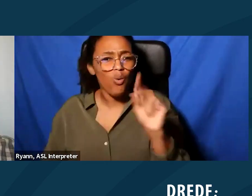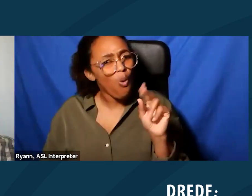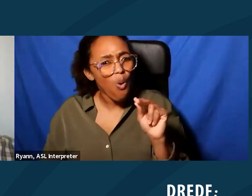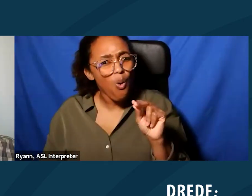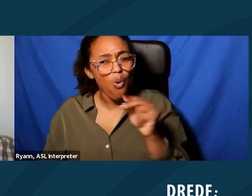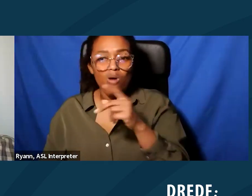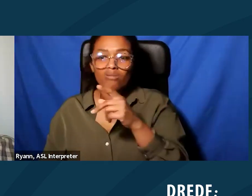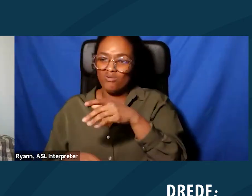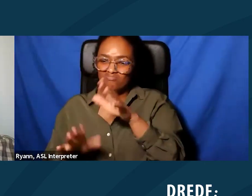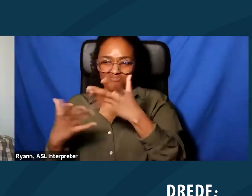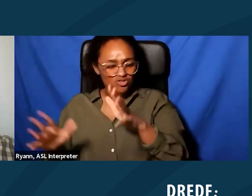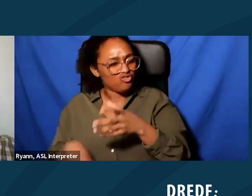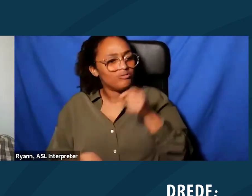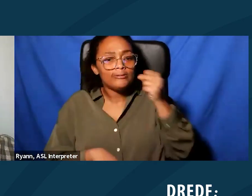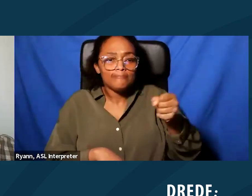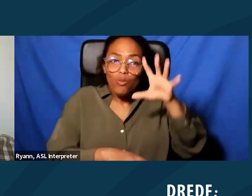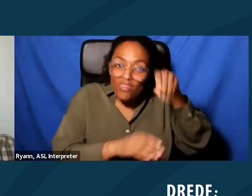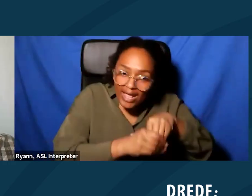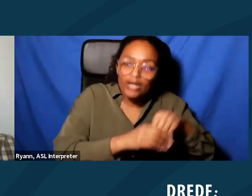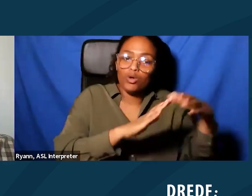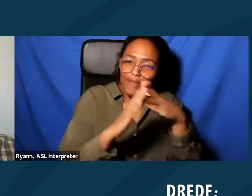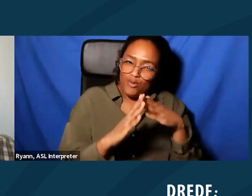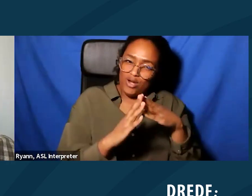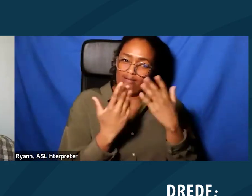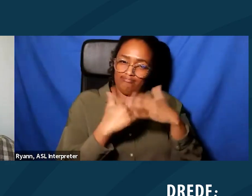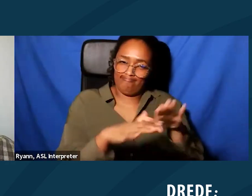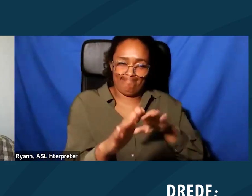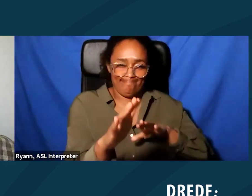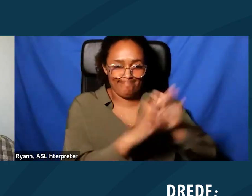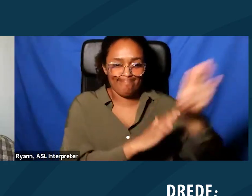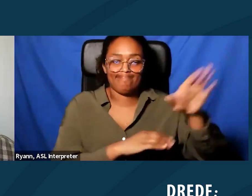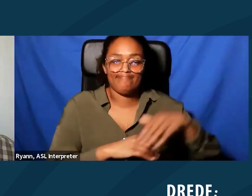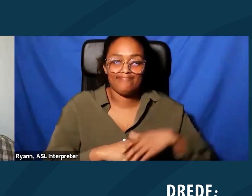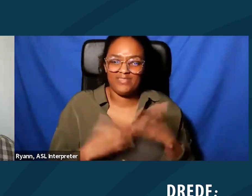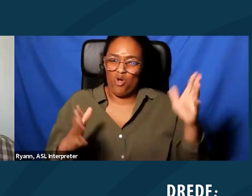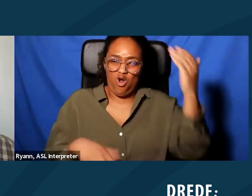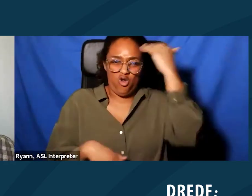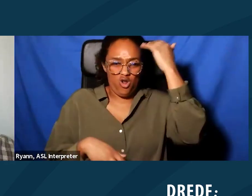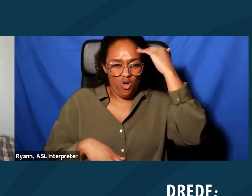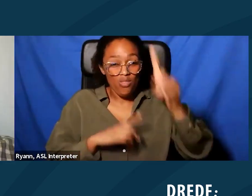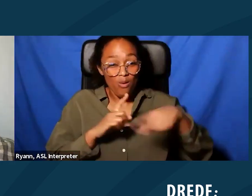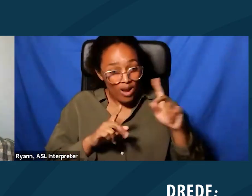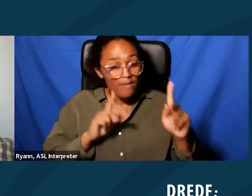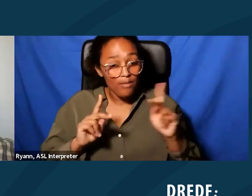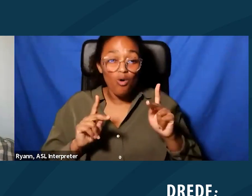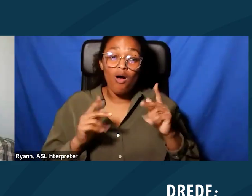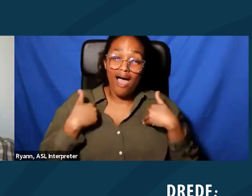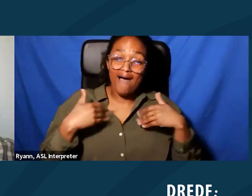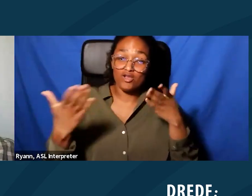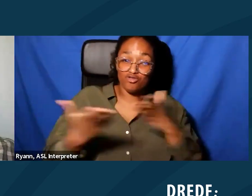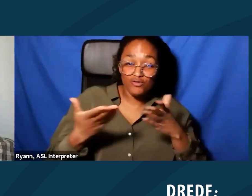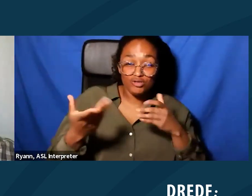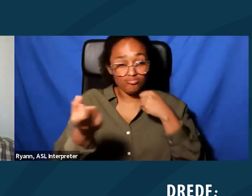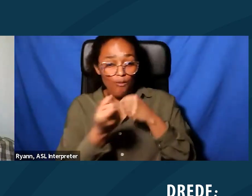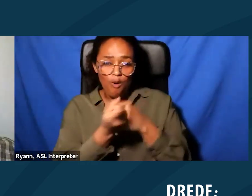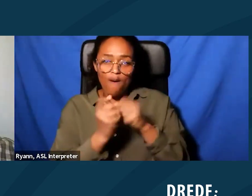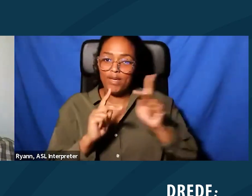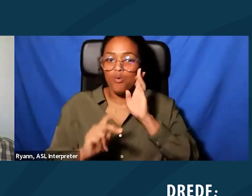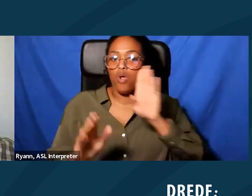services follow the person, people thrive. We know when housing is available, people